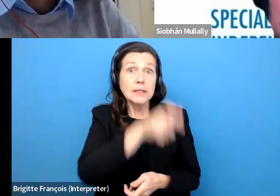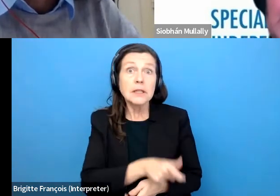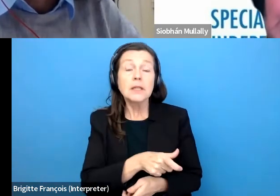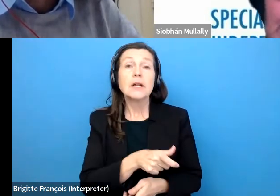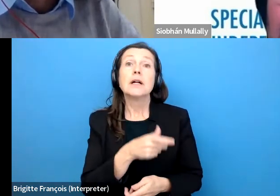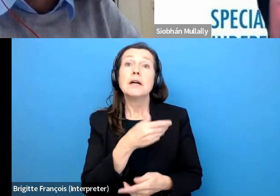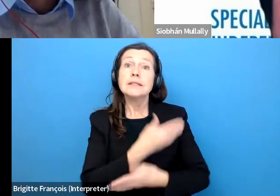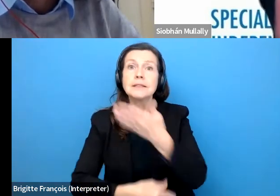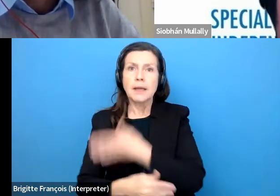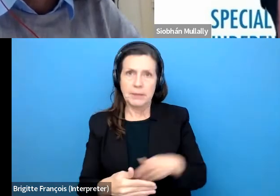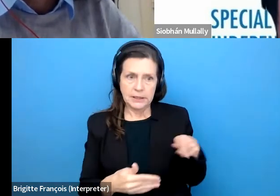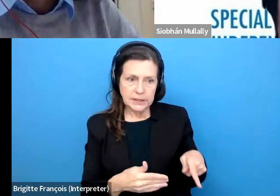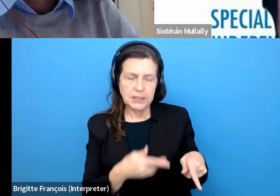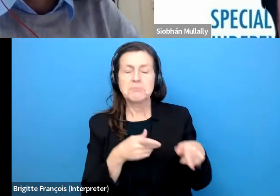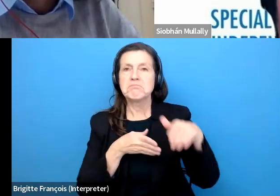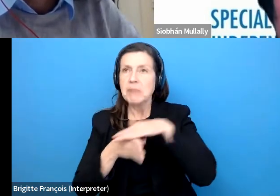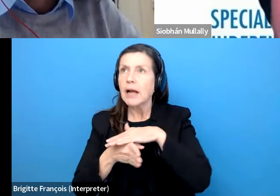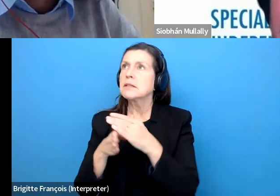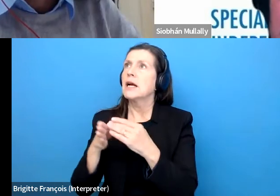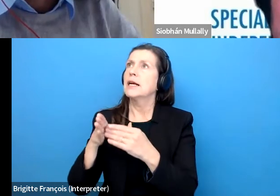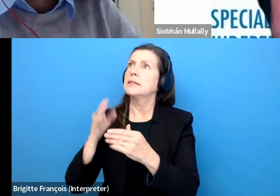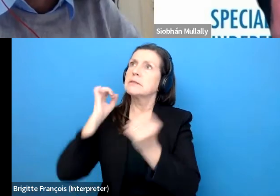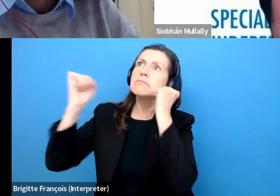To ensure access to justice, we need to ensure